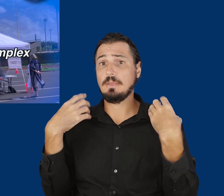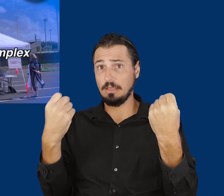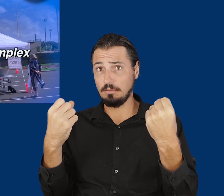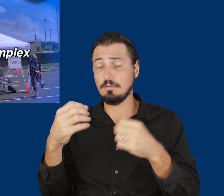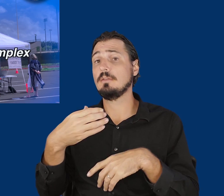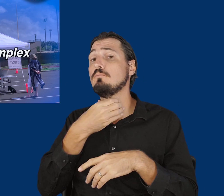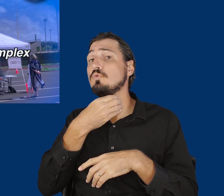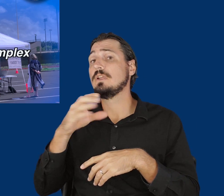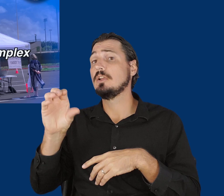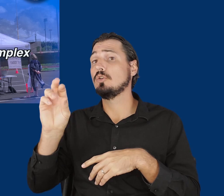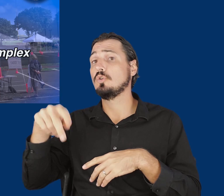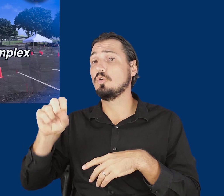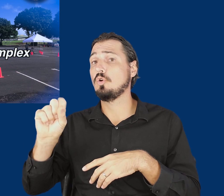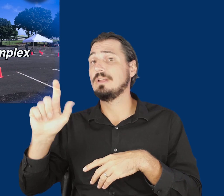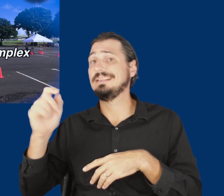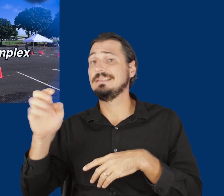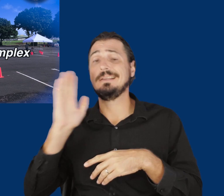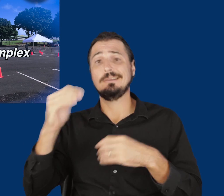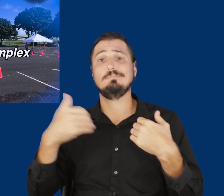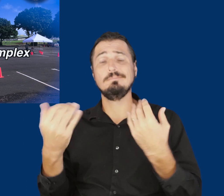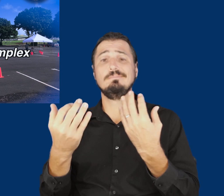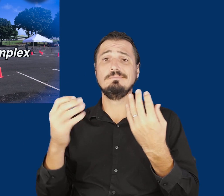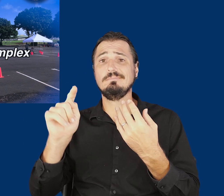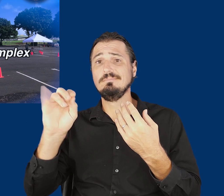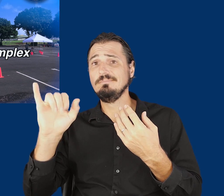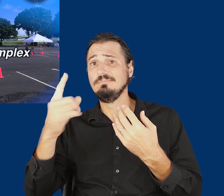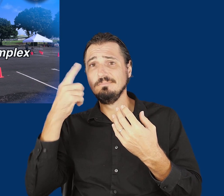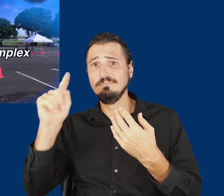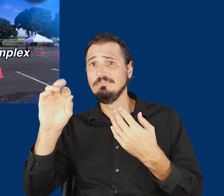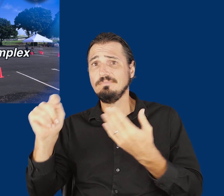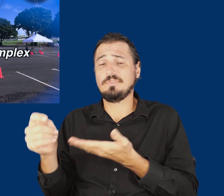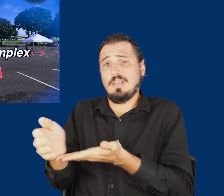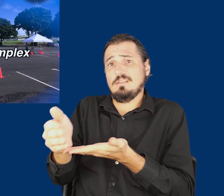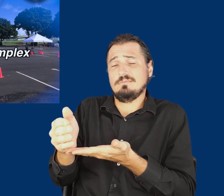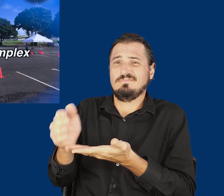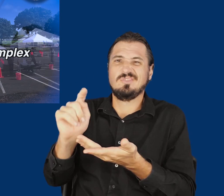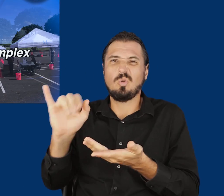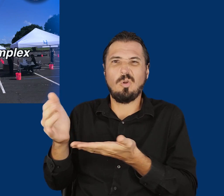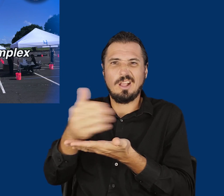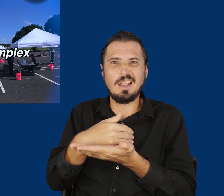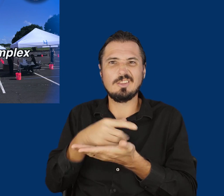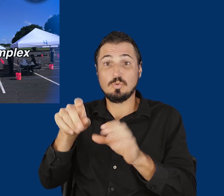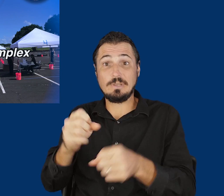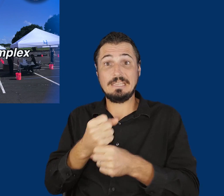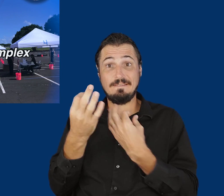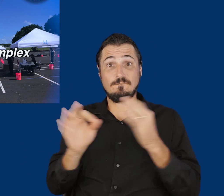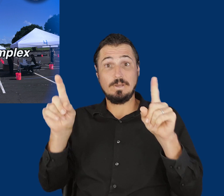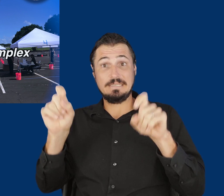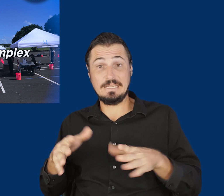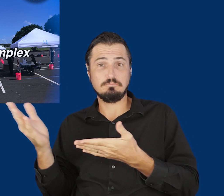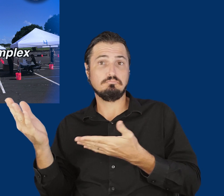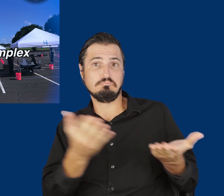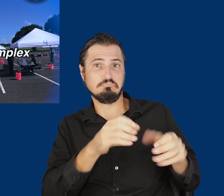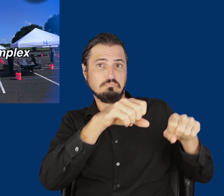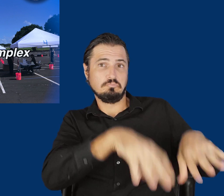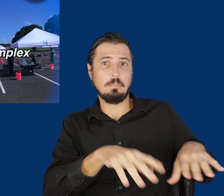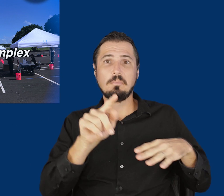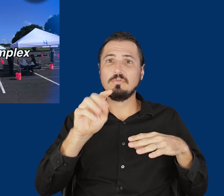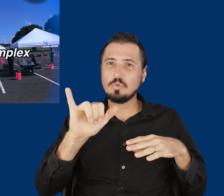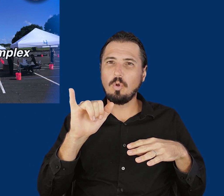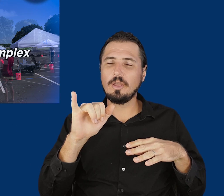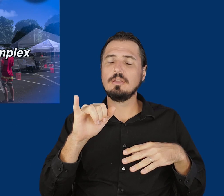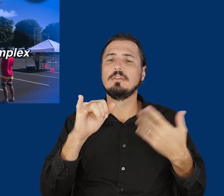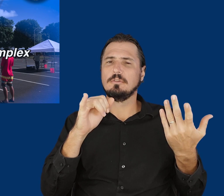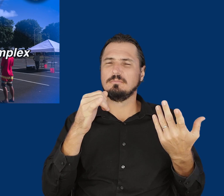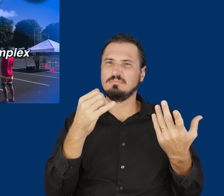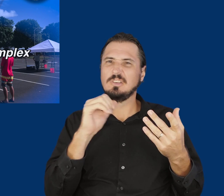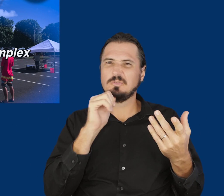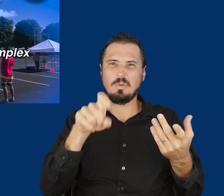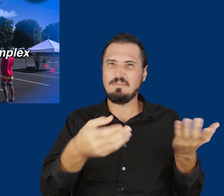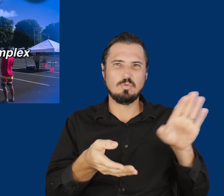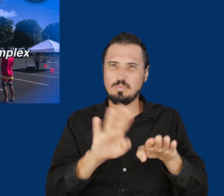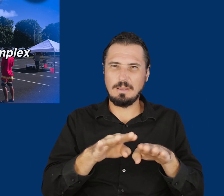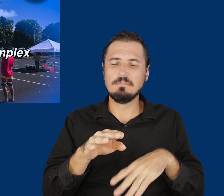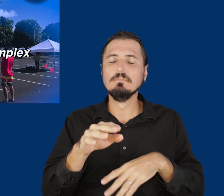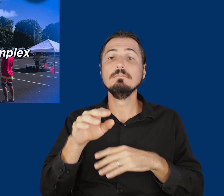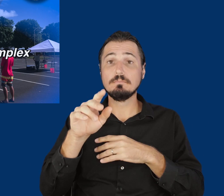Toys for Tots drop-off at each of the surge testing locations. You can get a test and also drop off a new, unwrapped toy in a safe, socially distanced manner at the same time. A toy donation is NOT